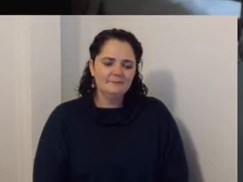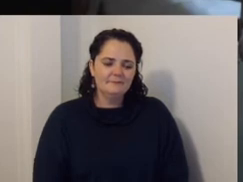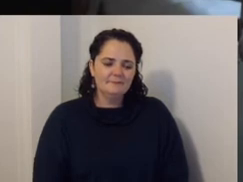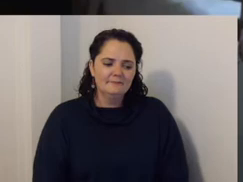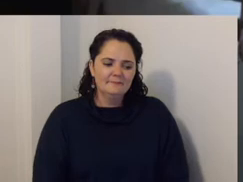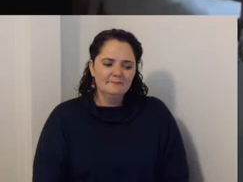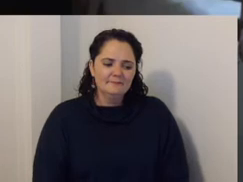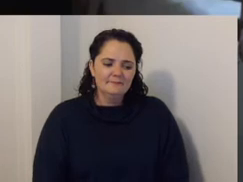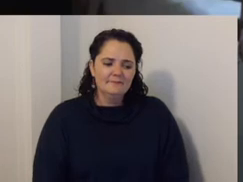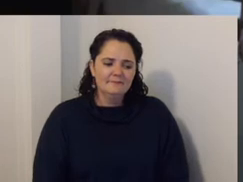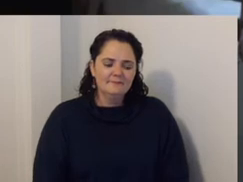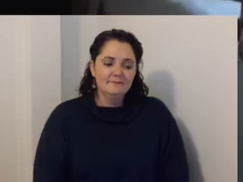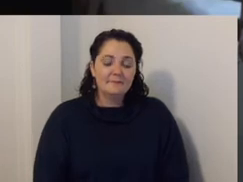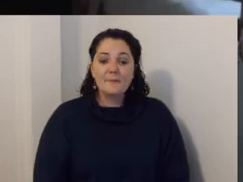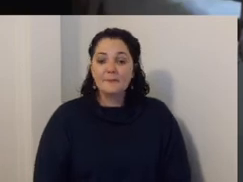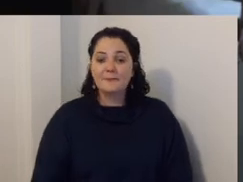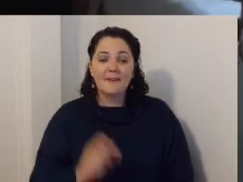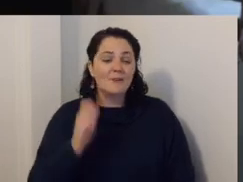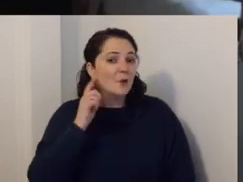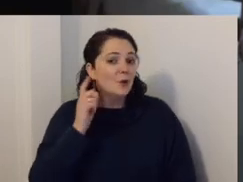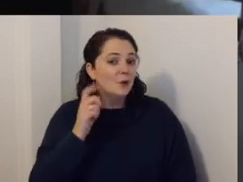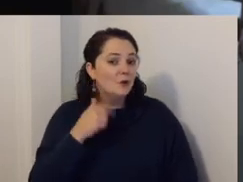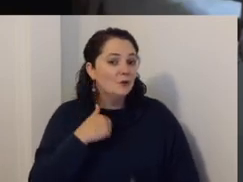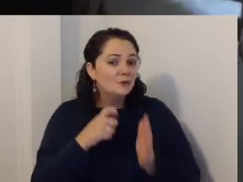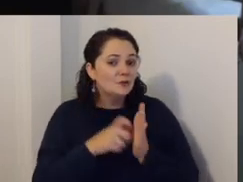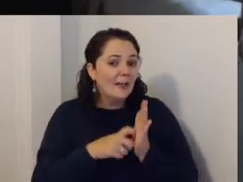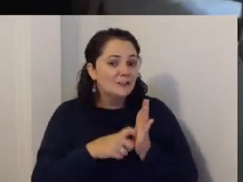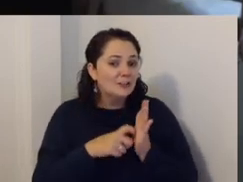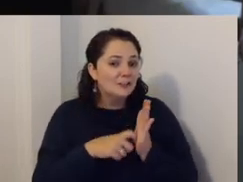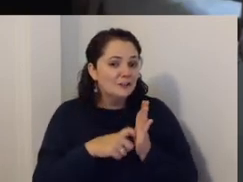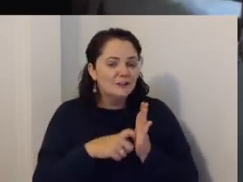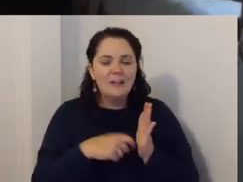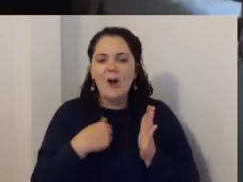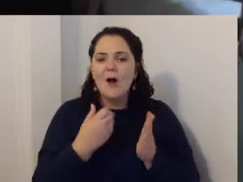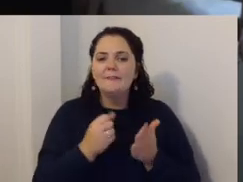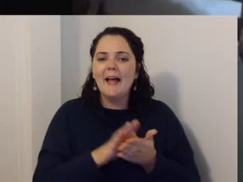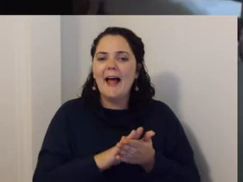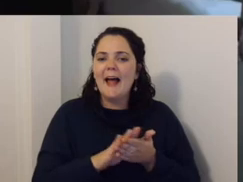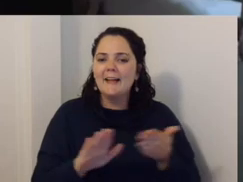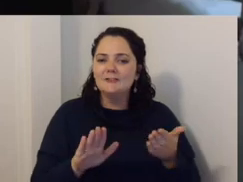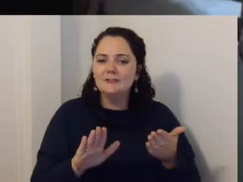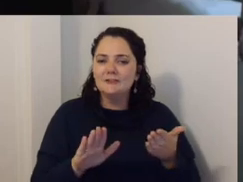okay and you might hear me scratching away again and I've got my H pencil out and I chose an H